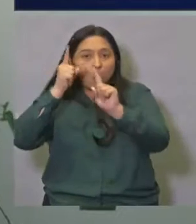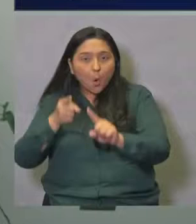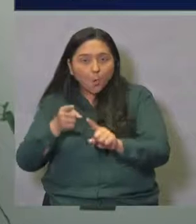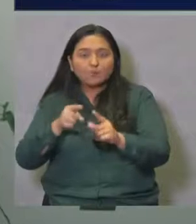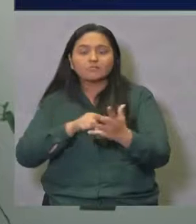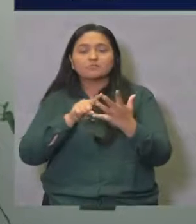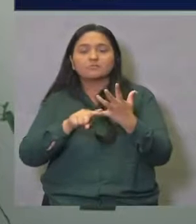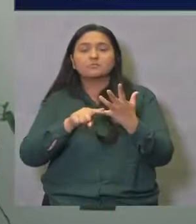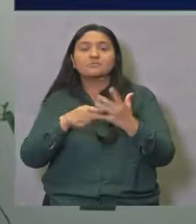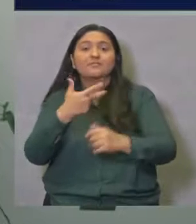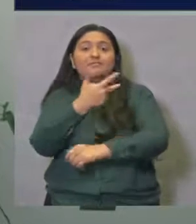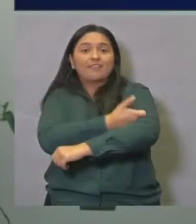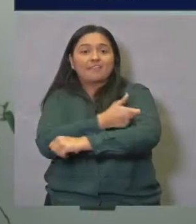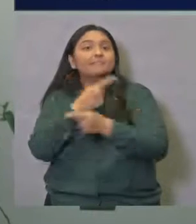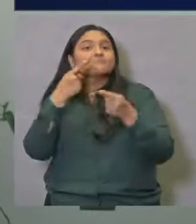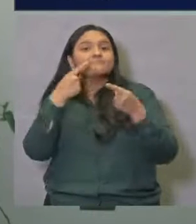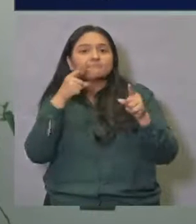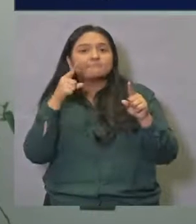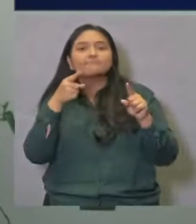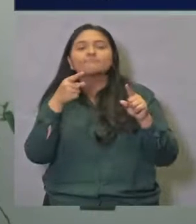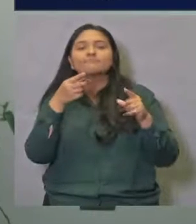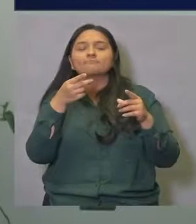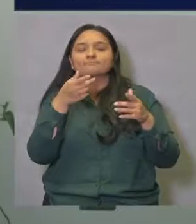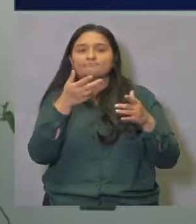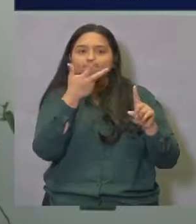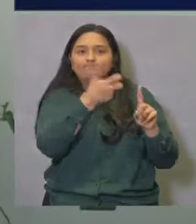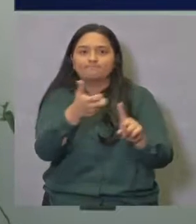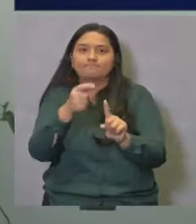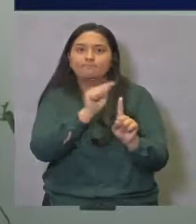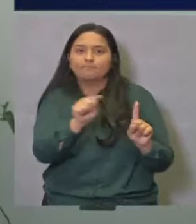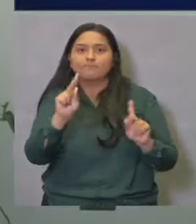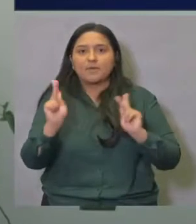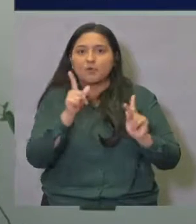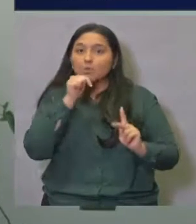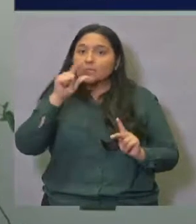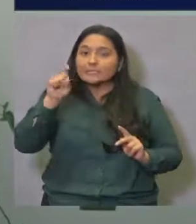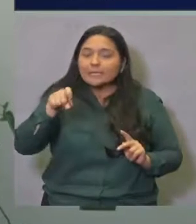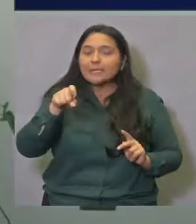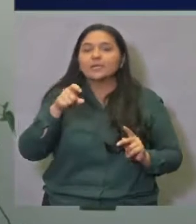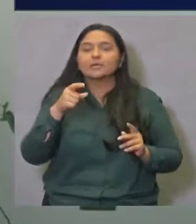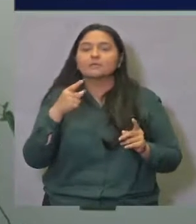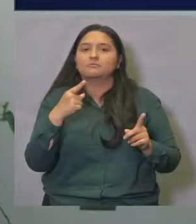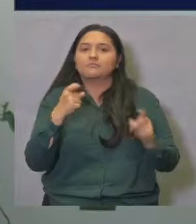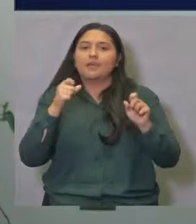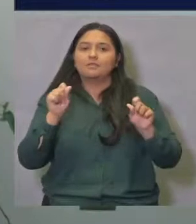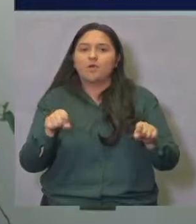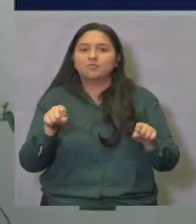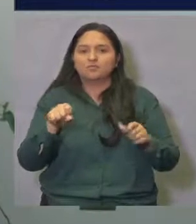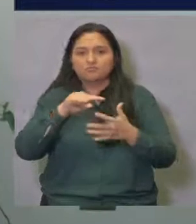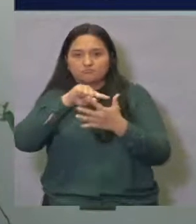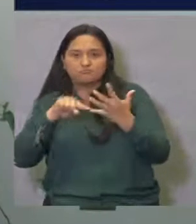MAKE SURE WE ARE MEETING EQUITY GOALS AND BEING EFFICIENT IN